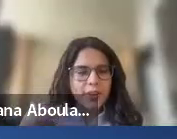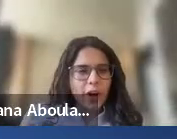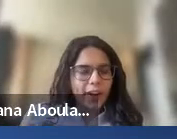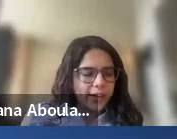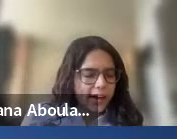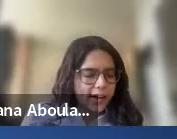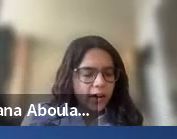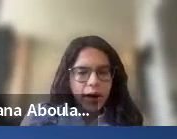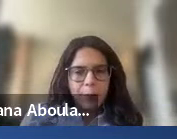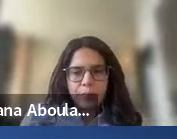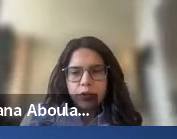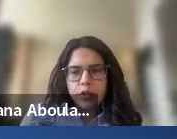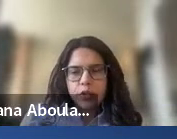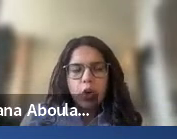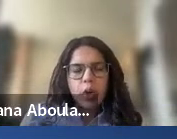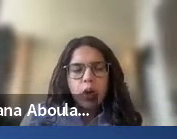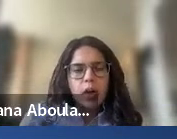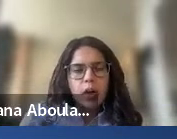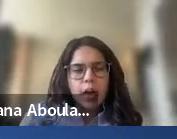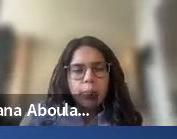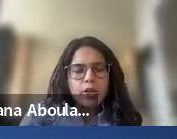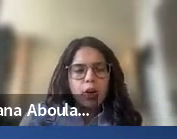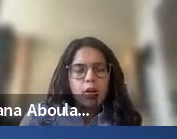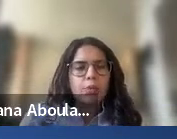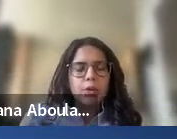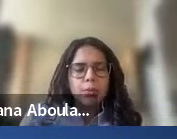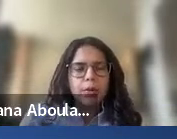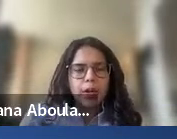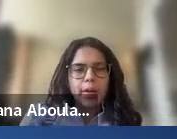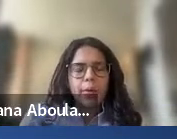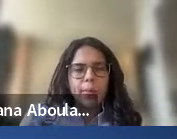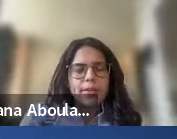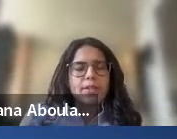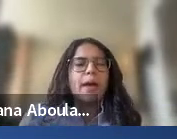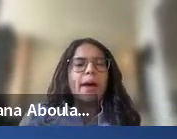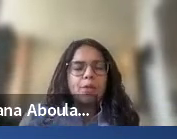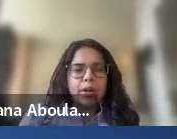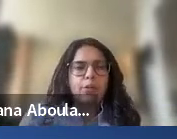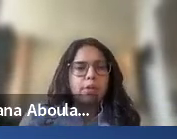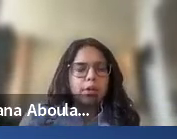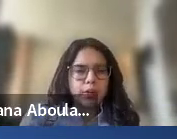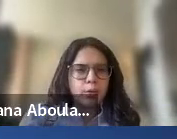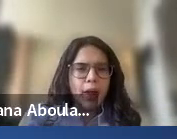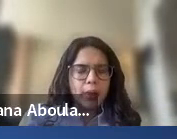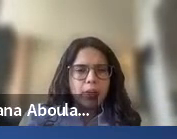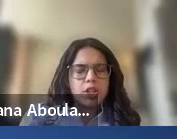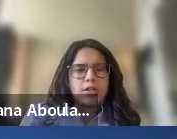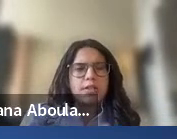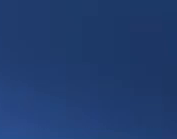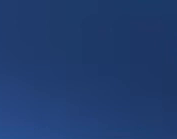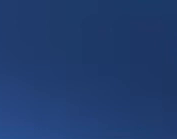Ariana Aboulafia again. I'm going to talk about healthcare related recommendations.